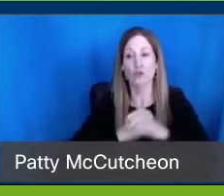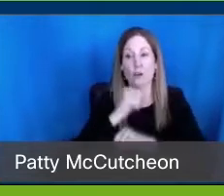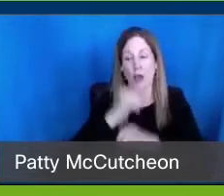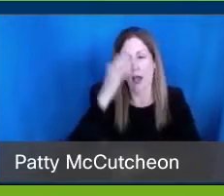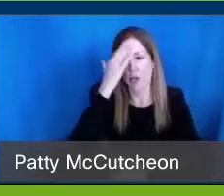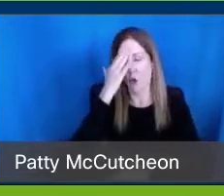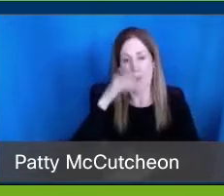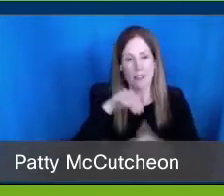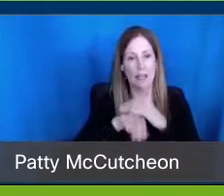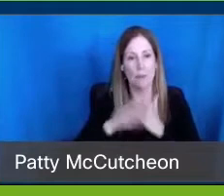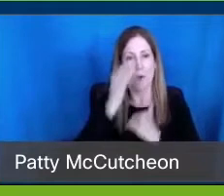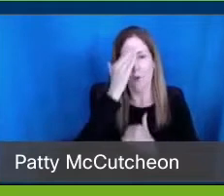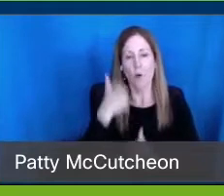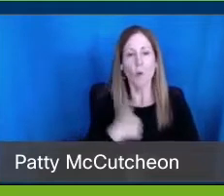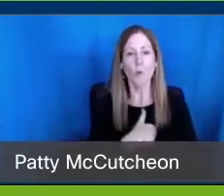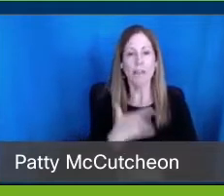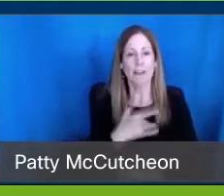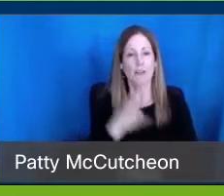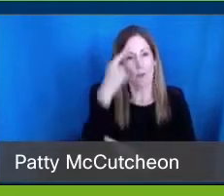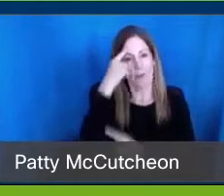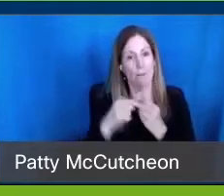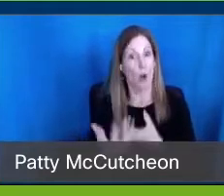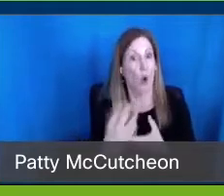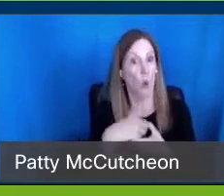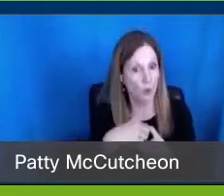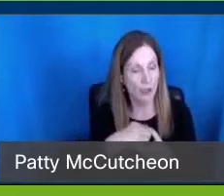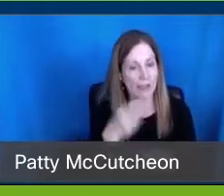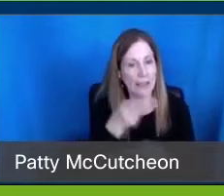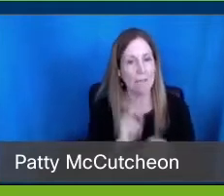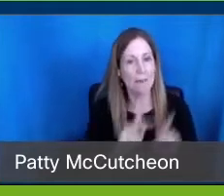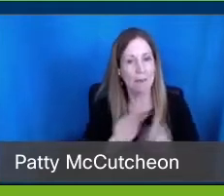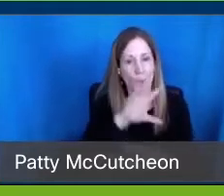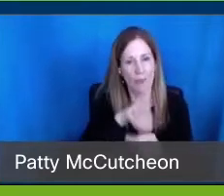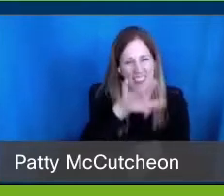we're all thinking about inclusion and keeping people in the center of the solutions that are provided.